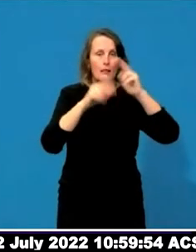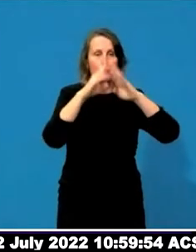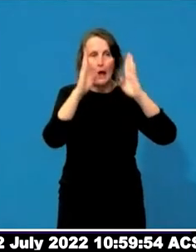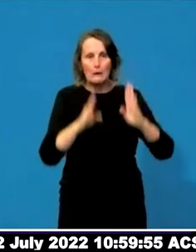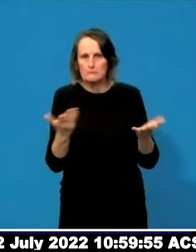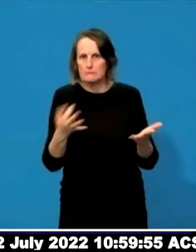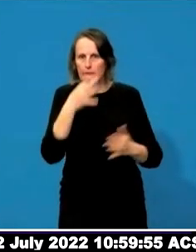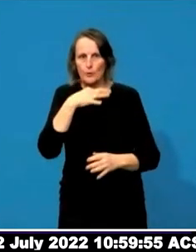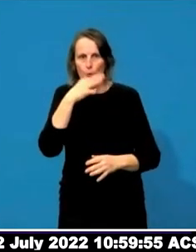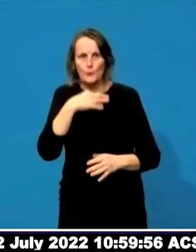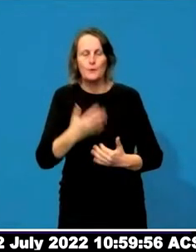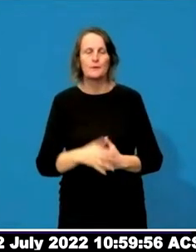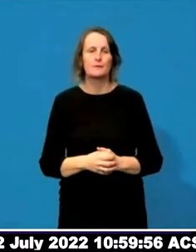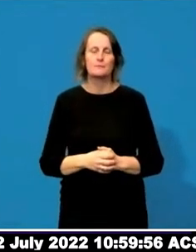The availability of land.